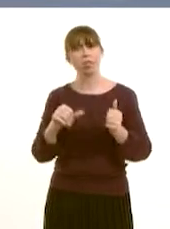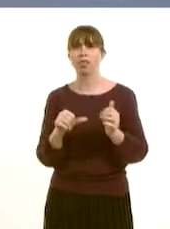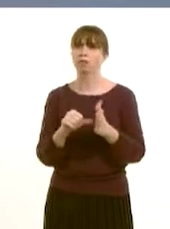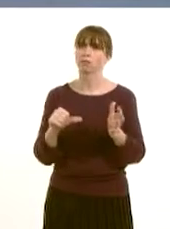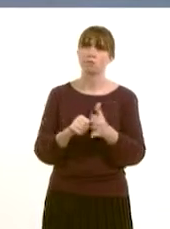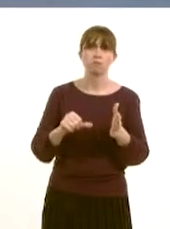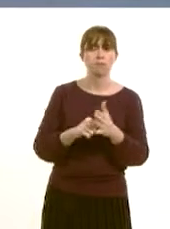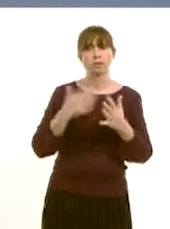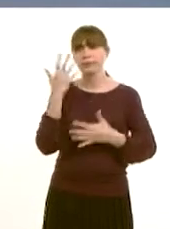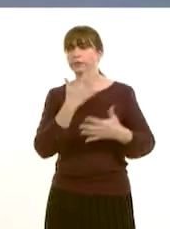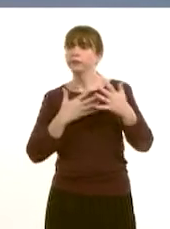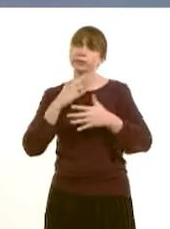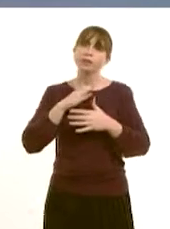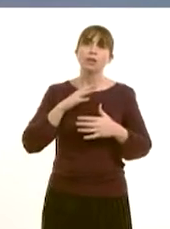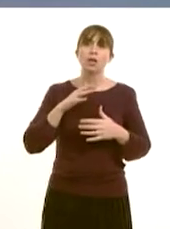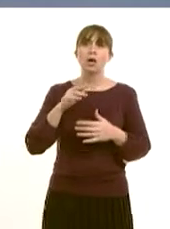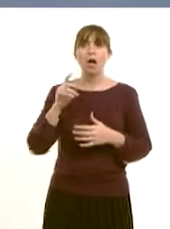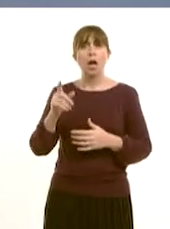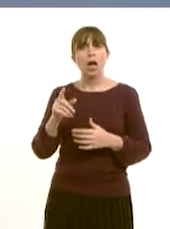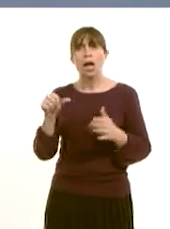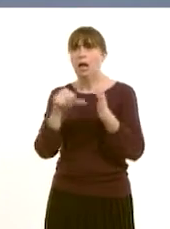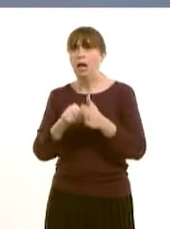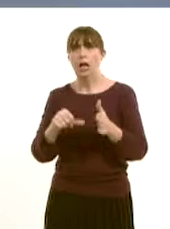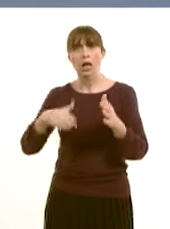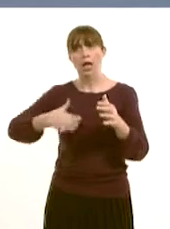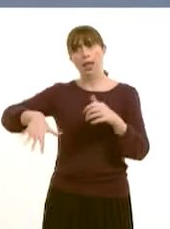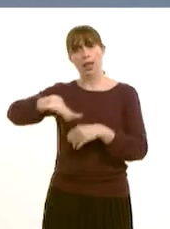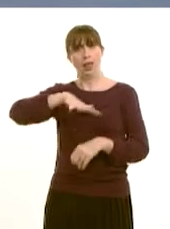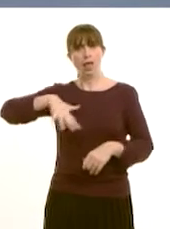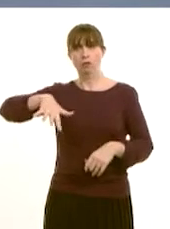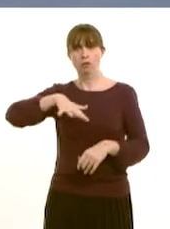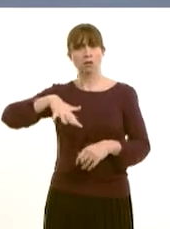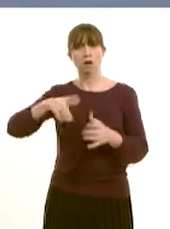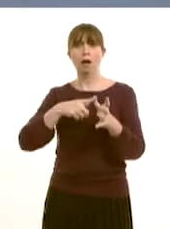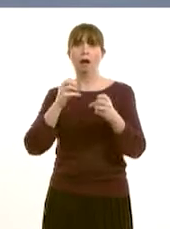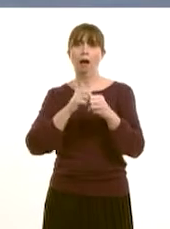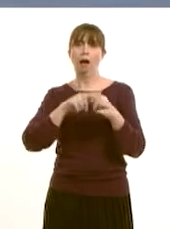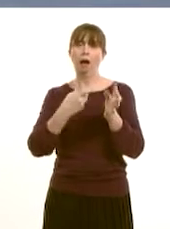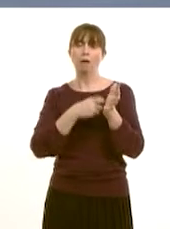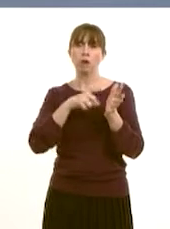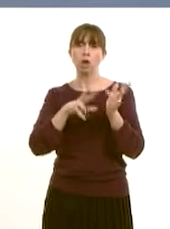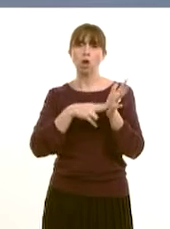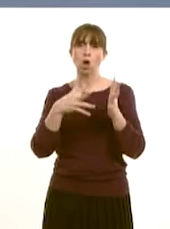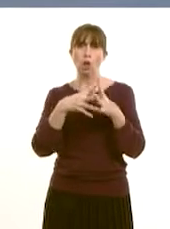is seen as almost inaccessible in my own constituency of Aberconwy, with young sufferers having